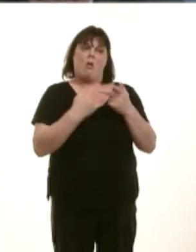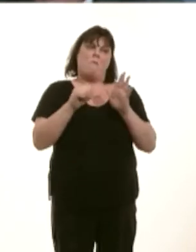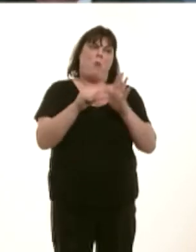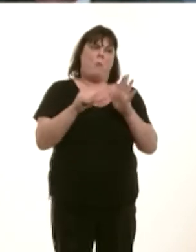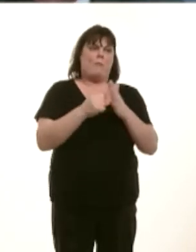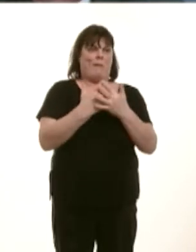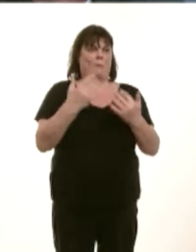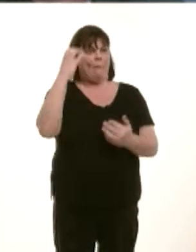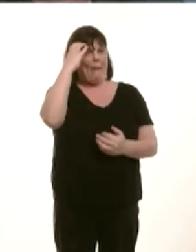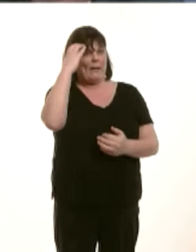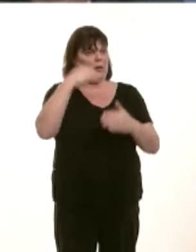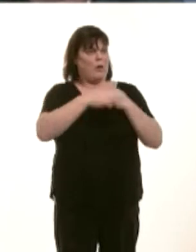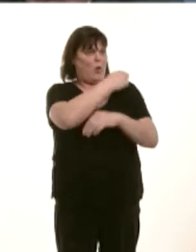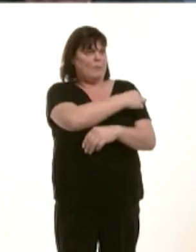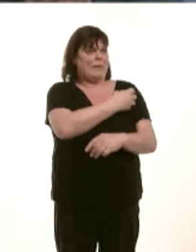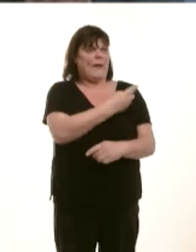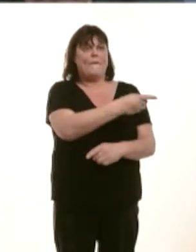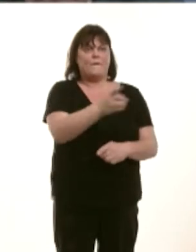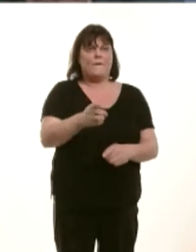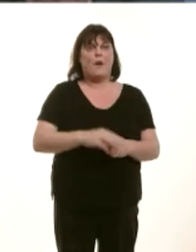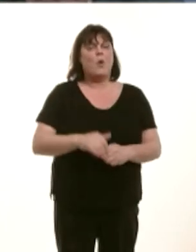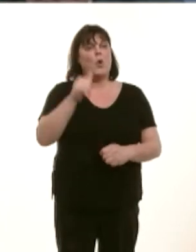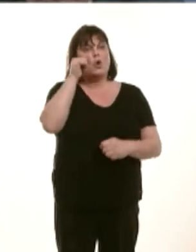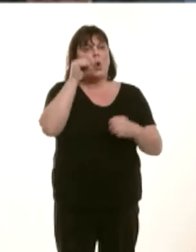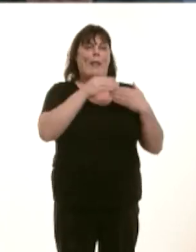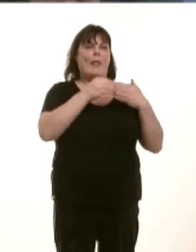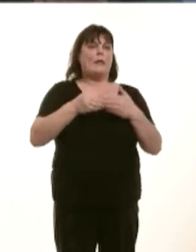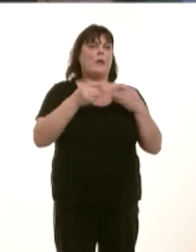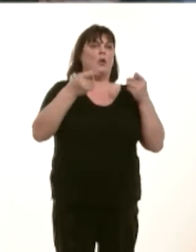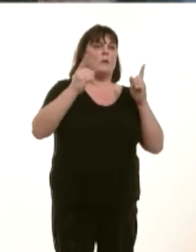in hospitals, as identified by the leading consultant at Wrexham Maelor Hospital when